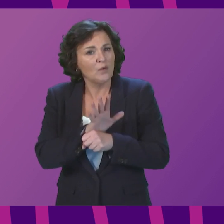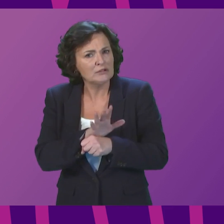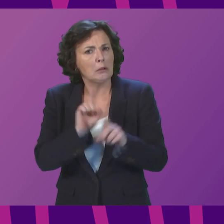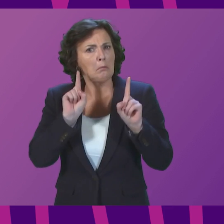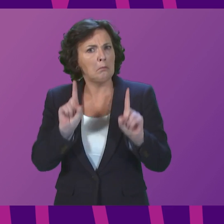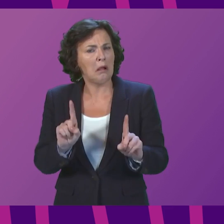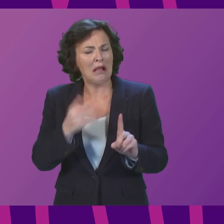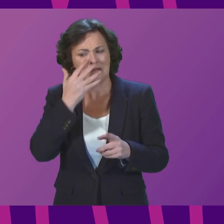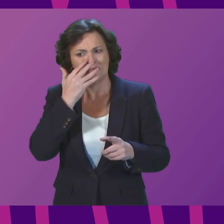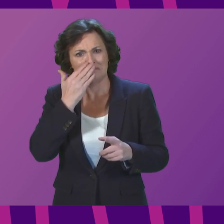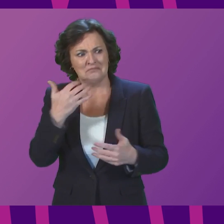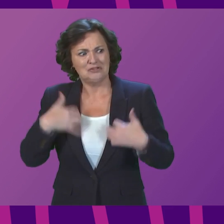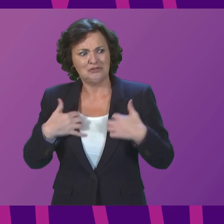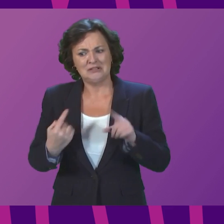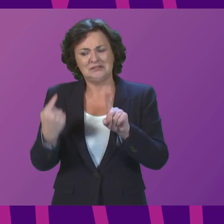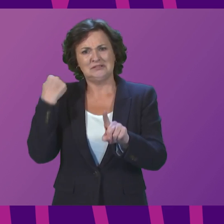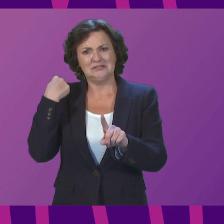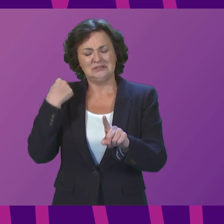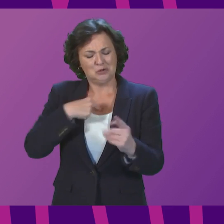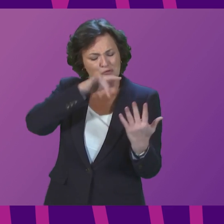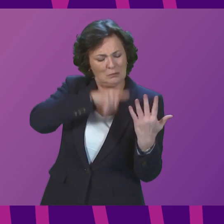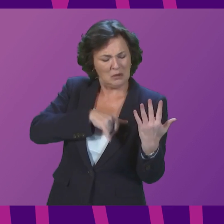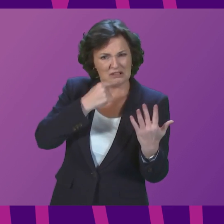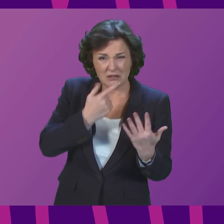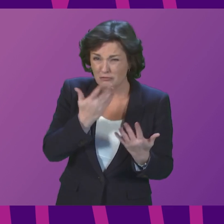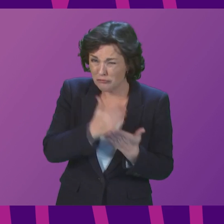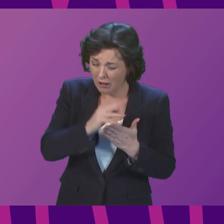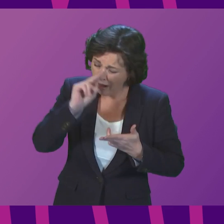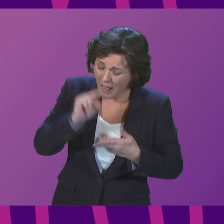fewer than 1 per cent of those people have been referred to Scotland’s long Covid support